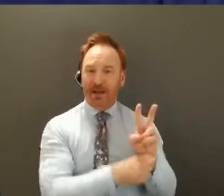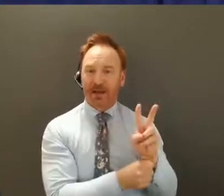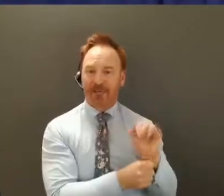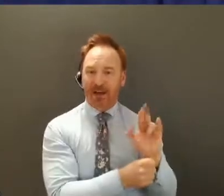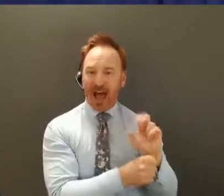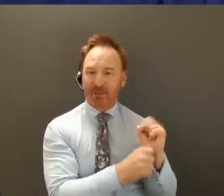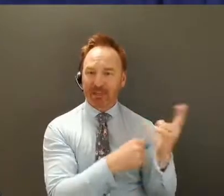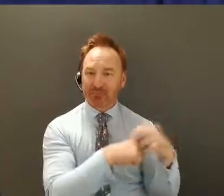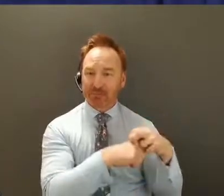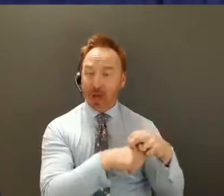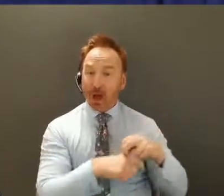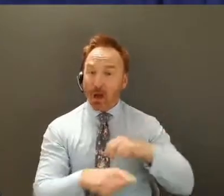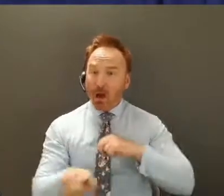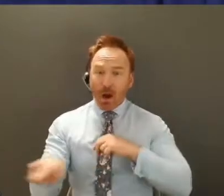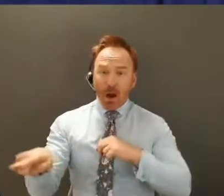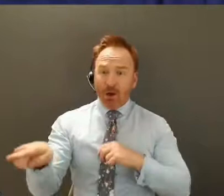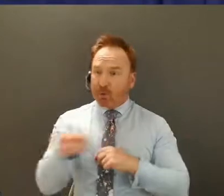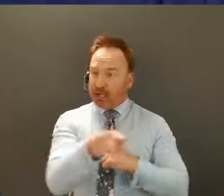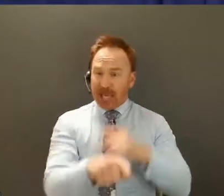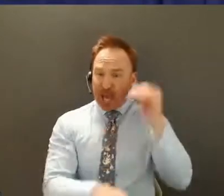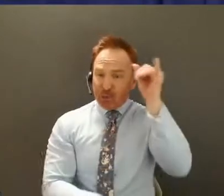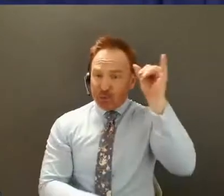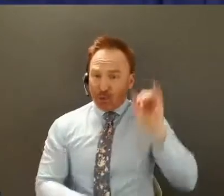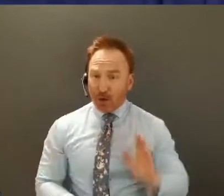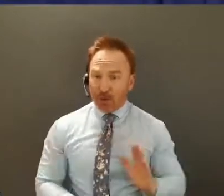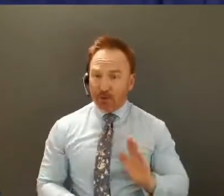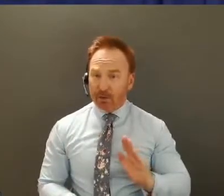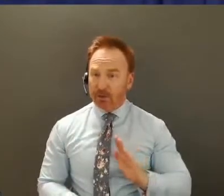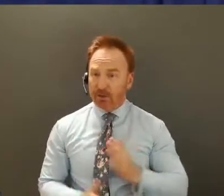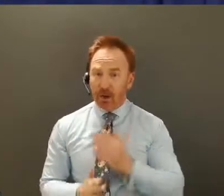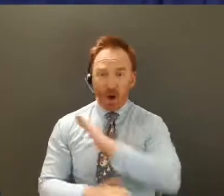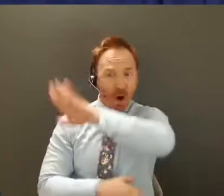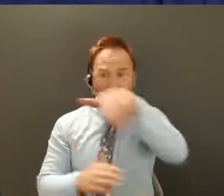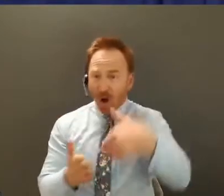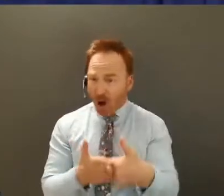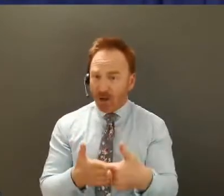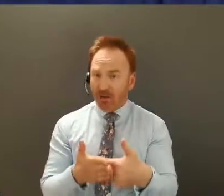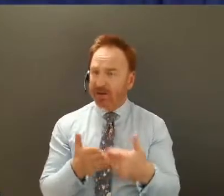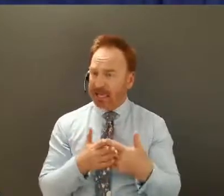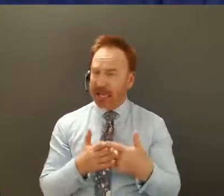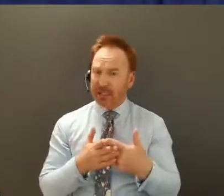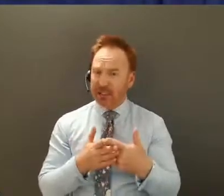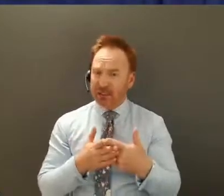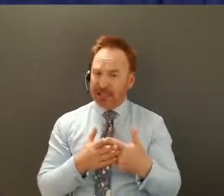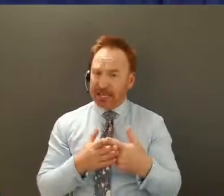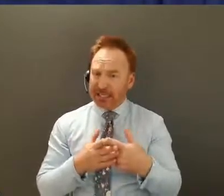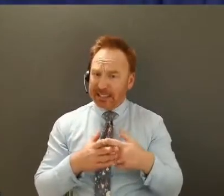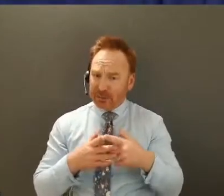keep the health and safety of fellow Yukoners in mind but we need to continue to live our